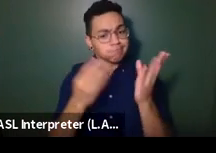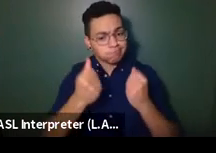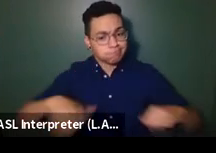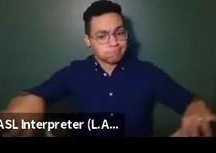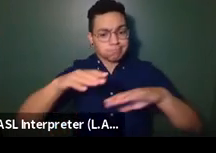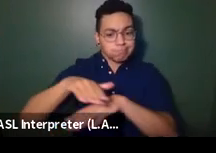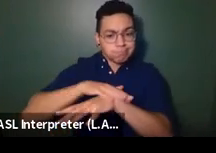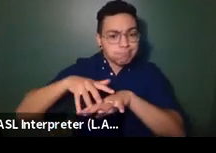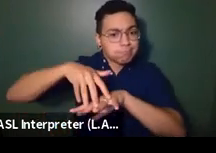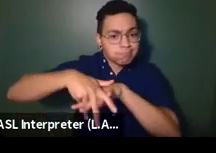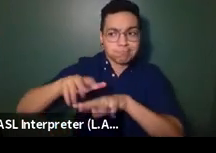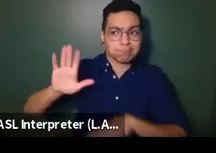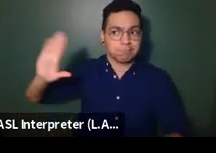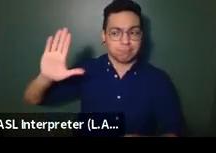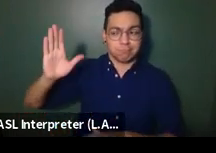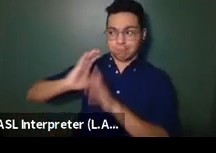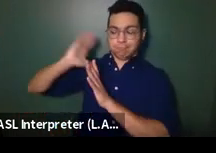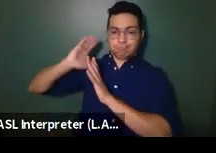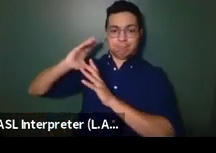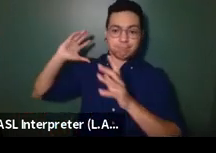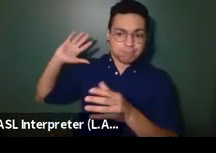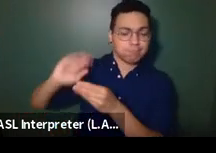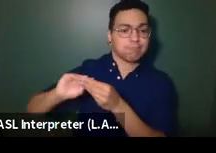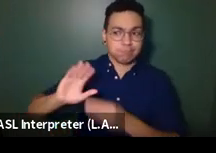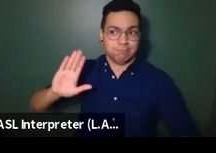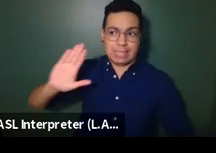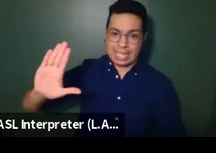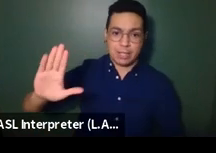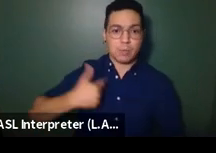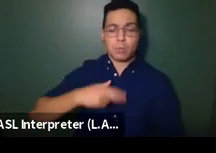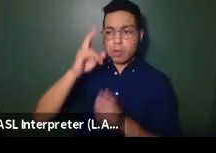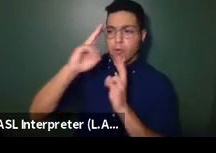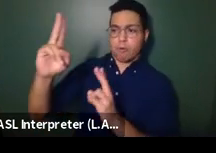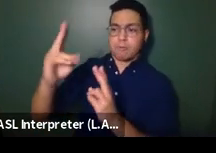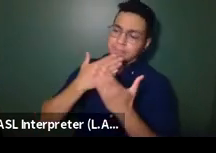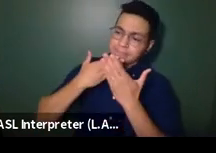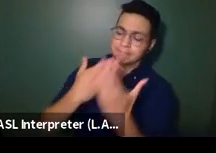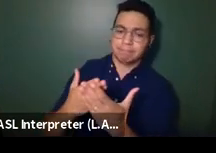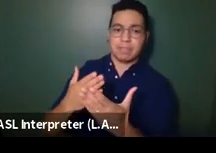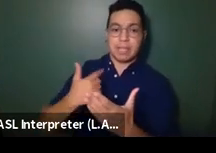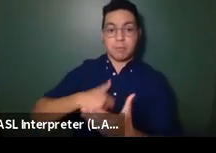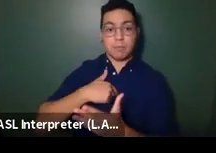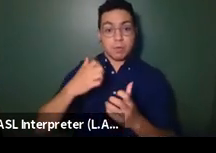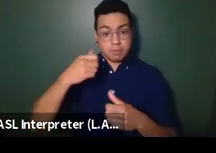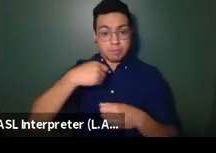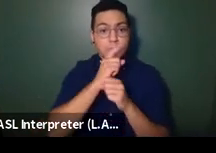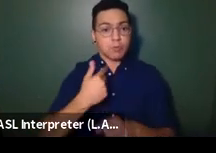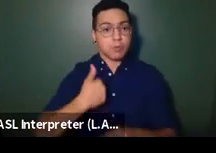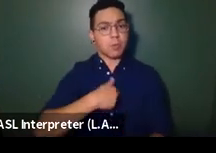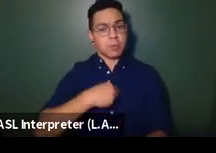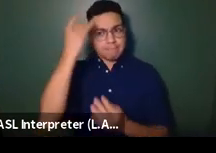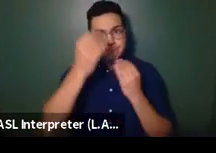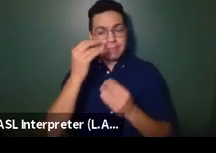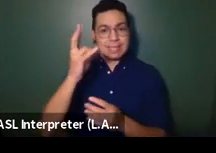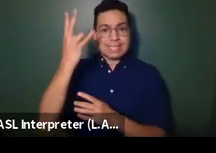ESD 189 - Amy Colburn: Of the first people's past and present, we honor with gratitude, the land itself and call to action to practice seventh generation thinking and caring for the land and people